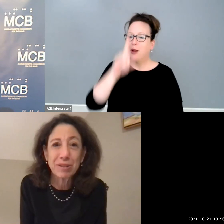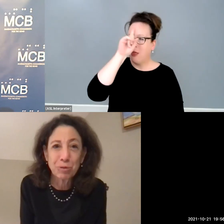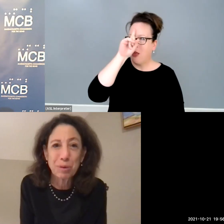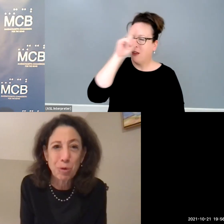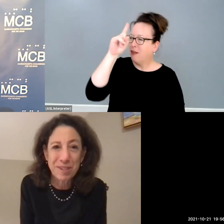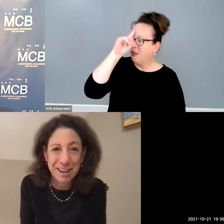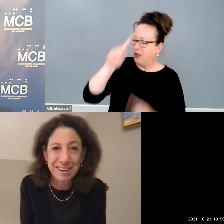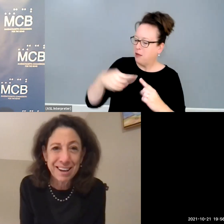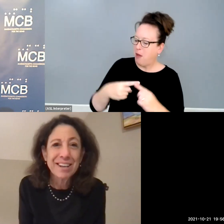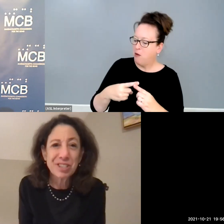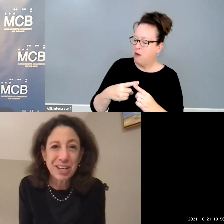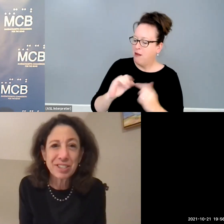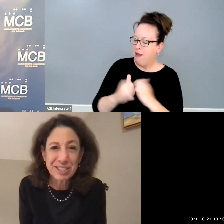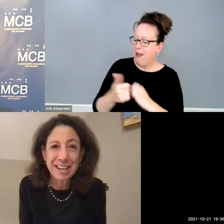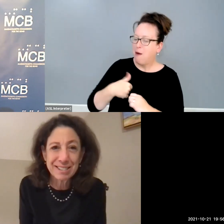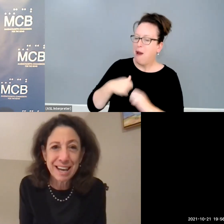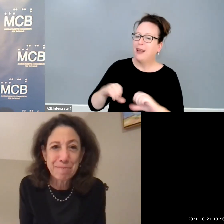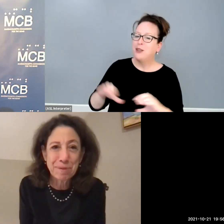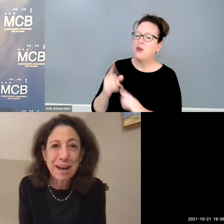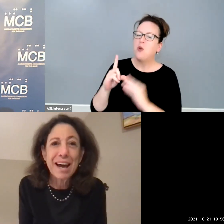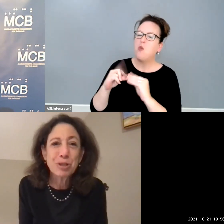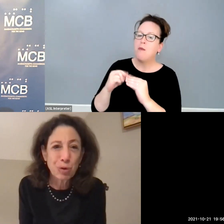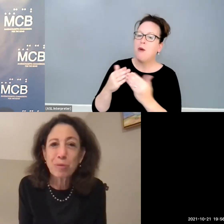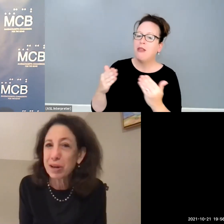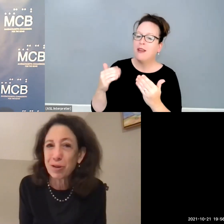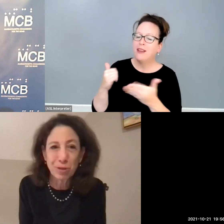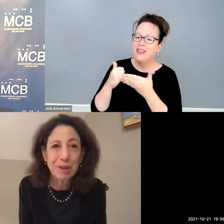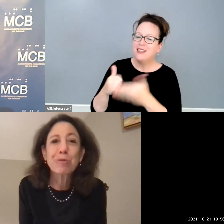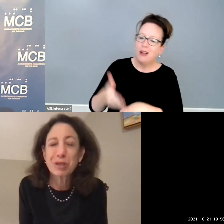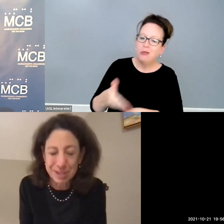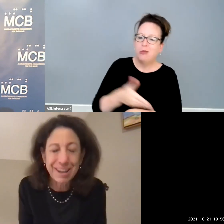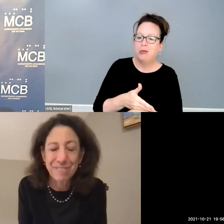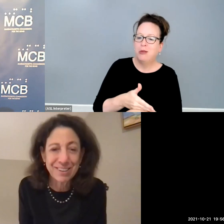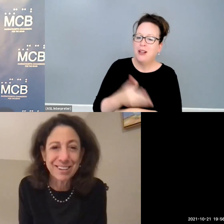do one more thing to change this landscape, and join what you're doing, which is definitely